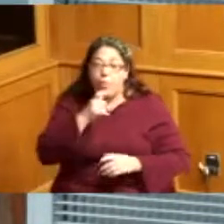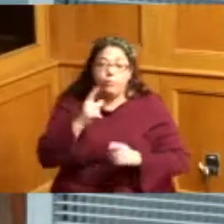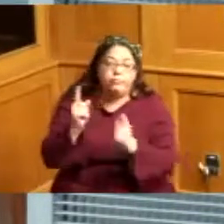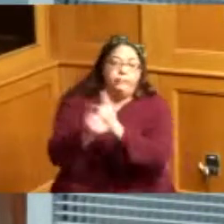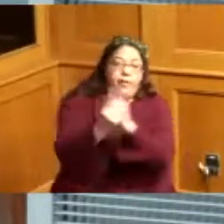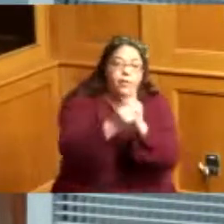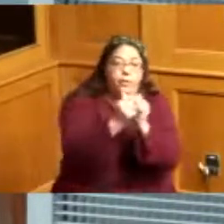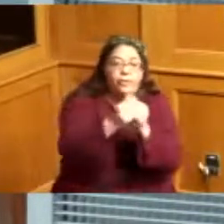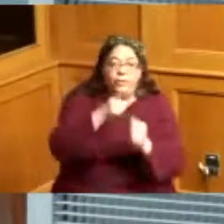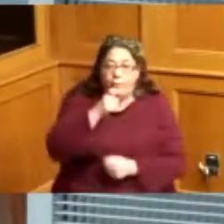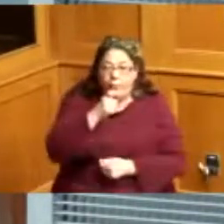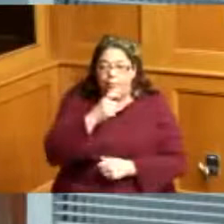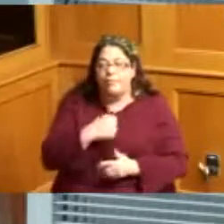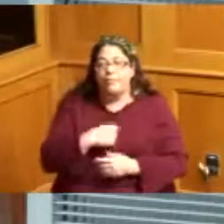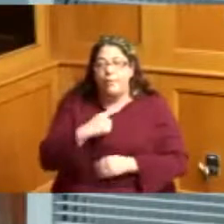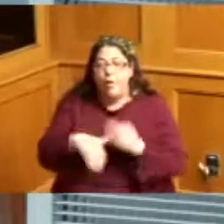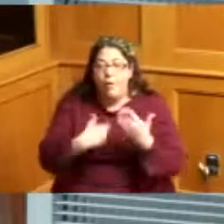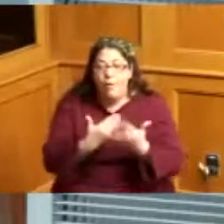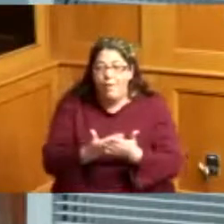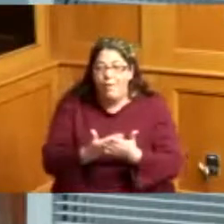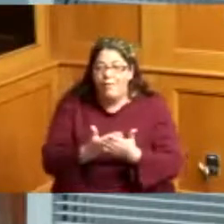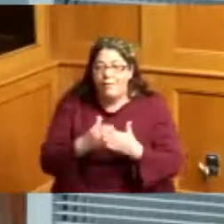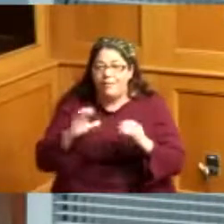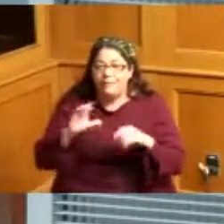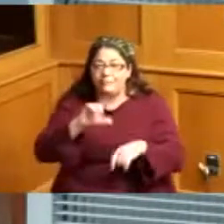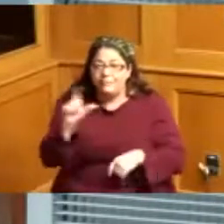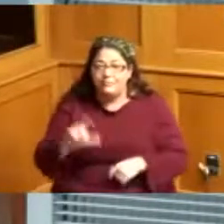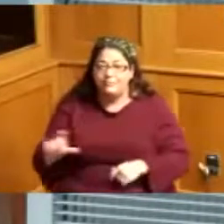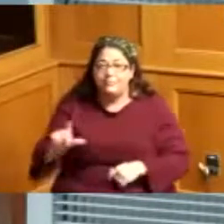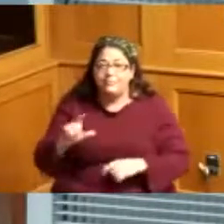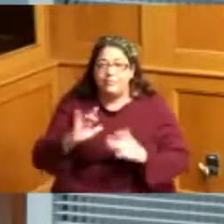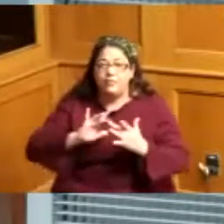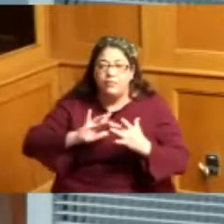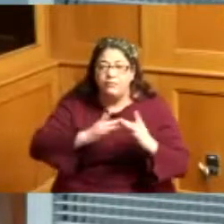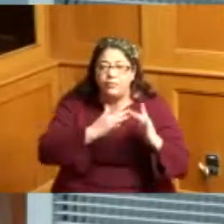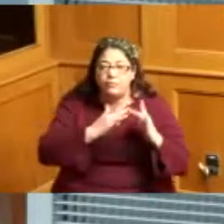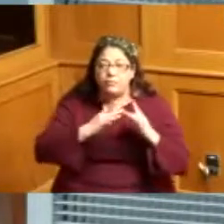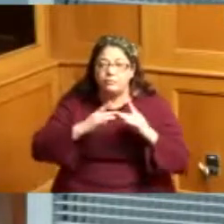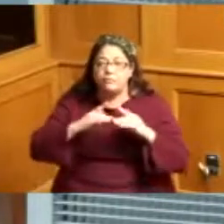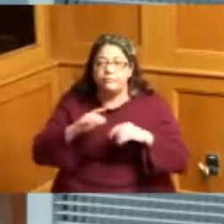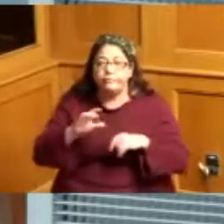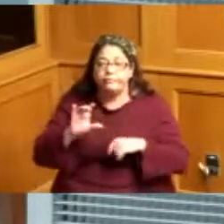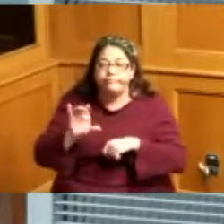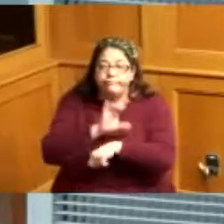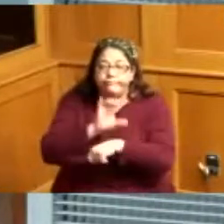and we actually did it all to online you know through virtual meetings and so we never